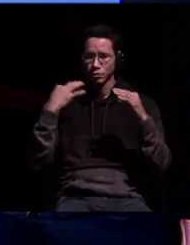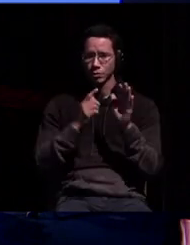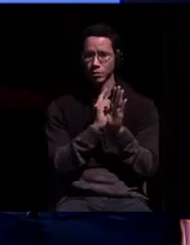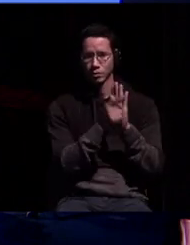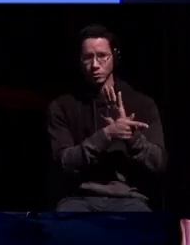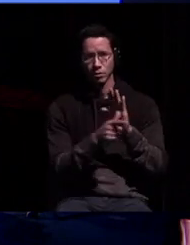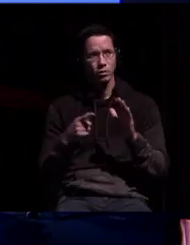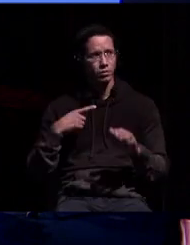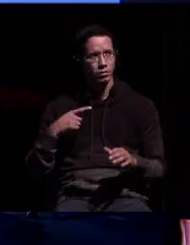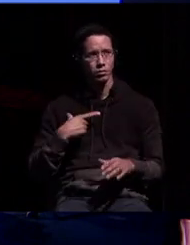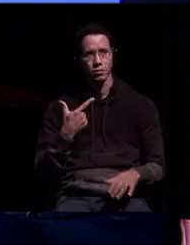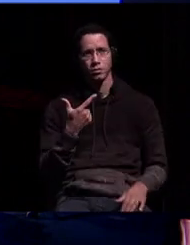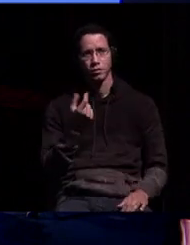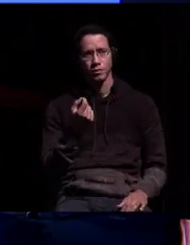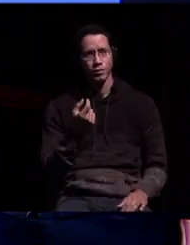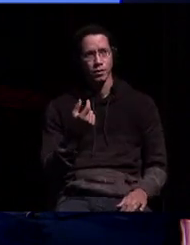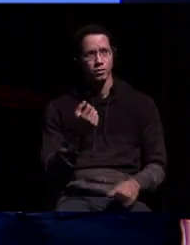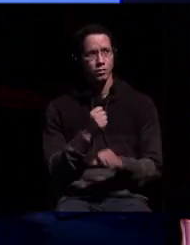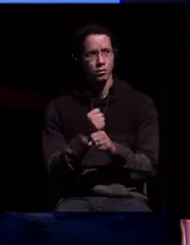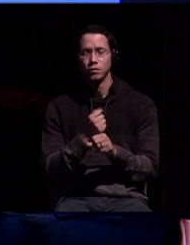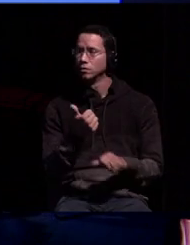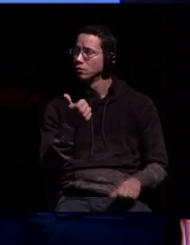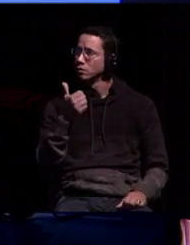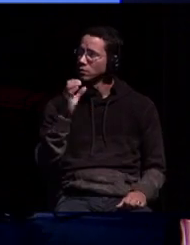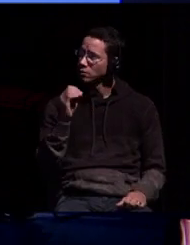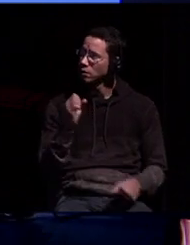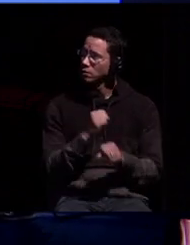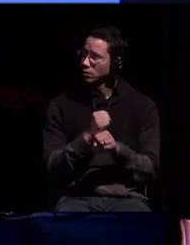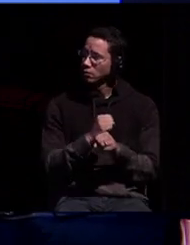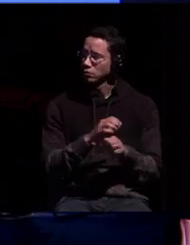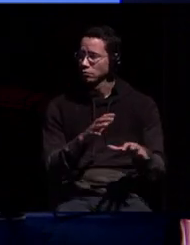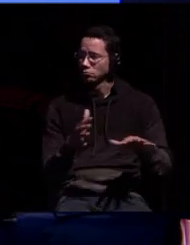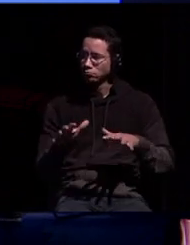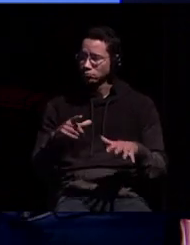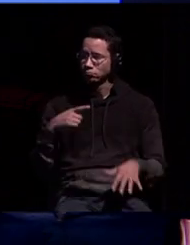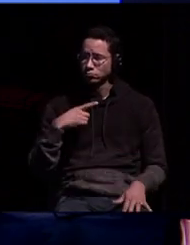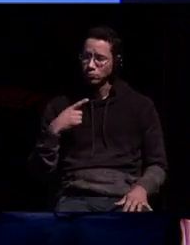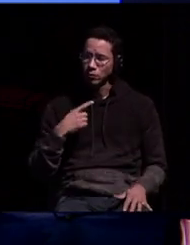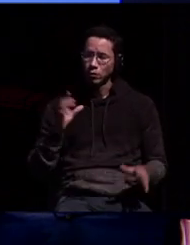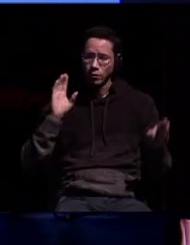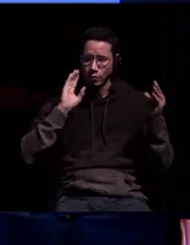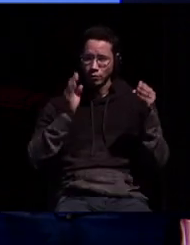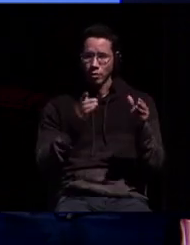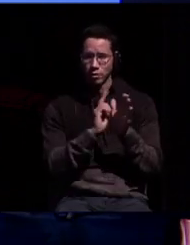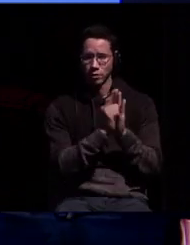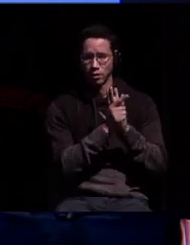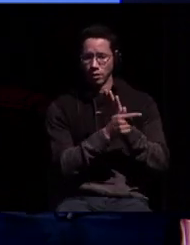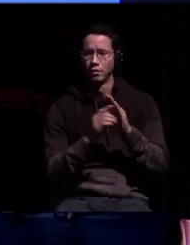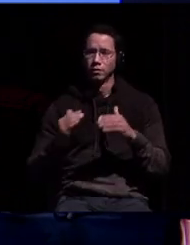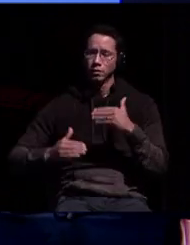gender-based tourism has been put into practice for tourist development.